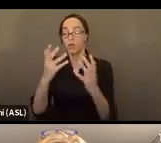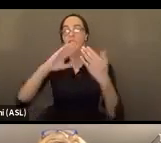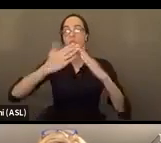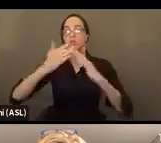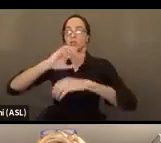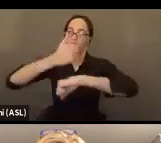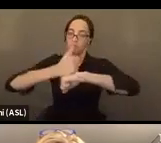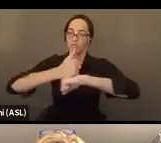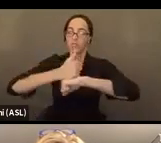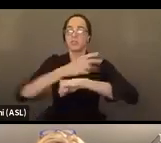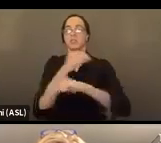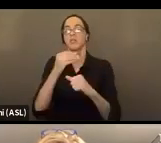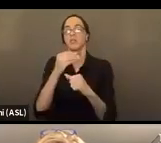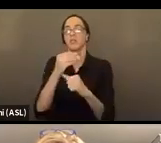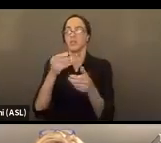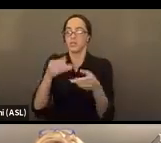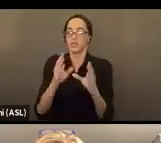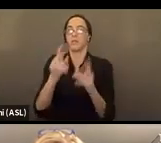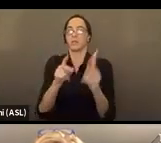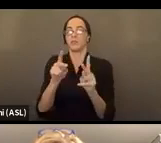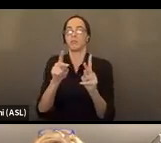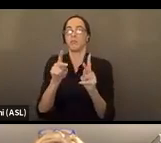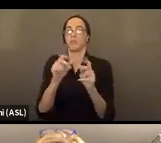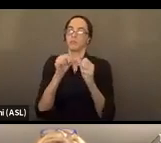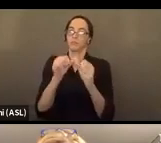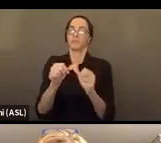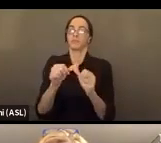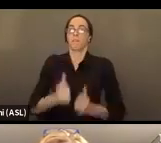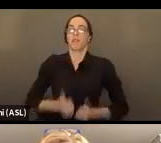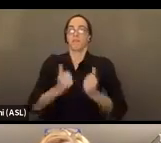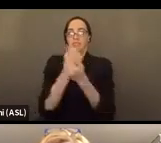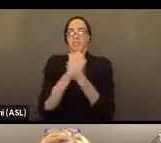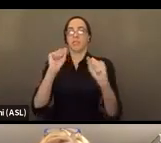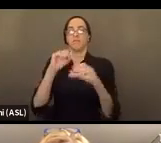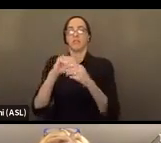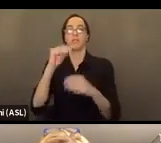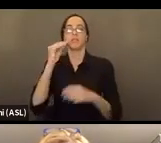in their home as an alternative to a higher level of care that could be like a skilled nursing